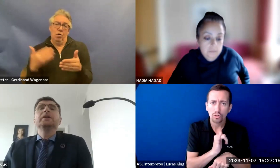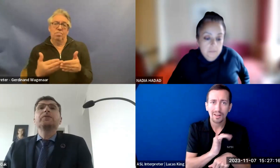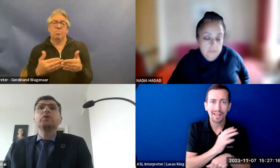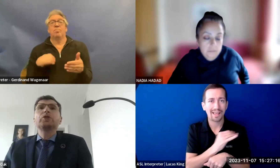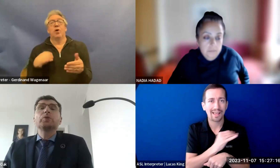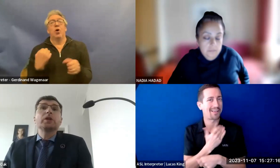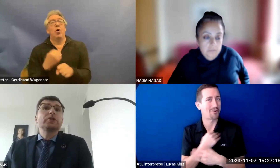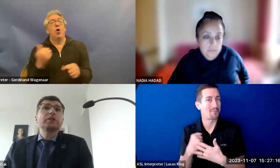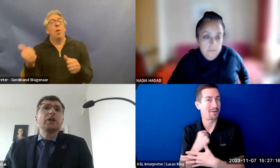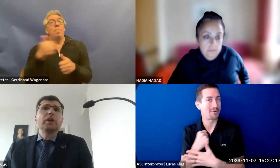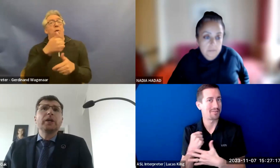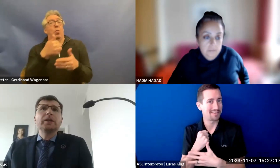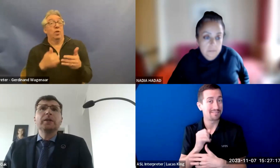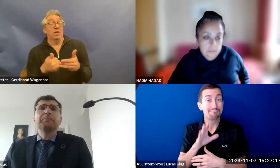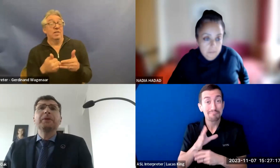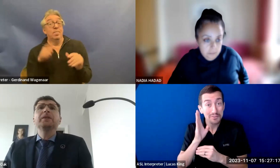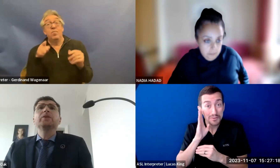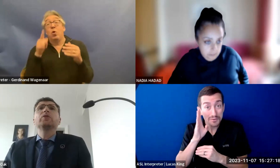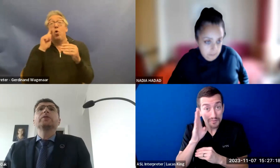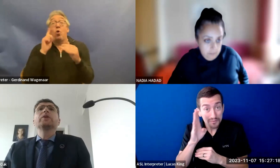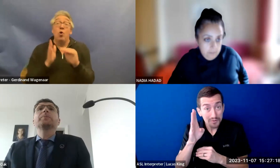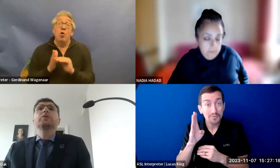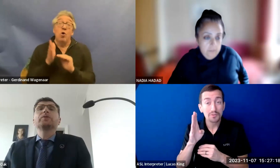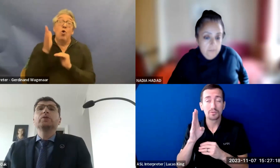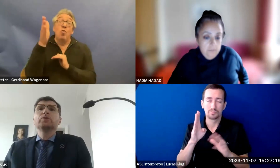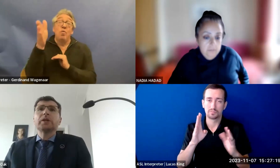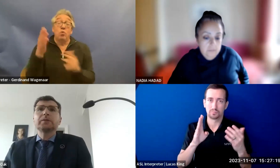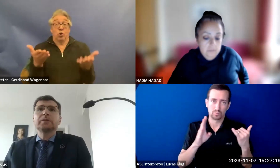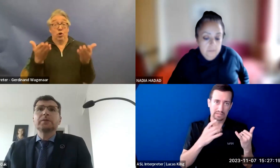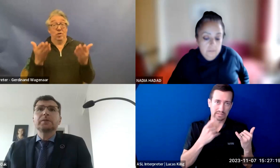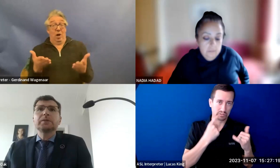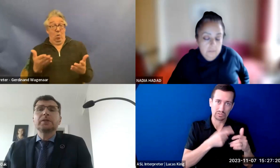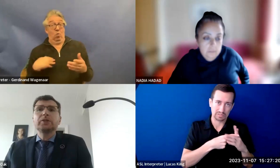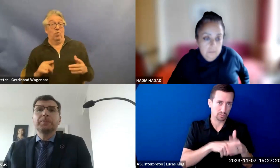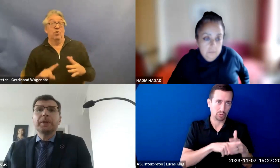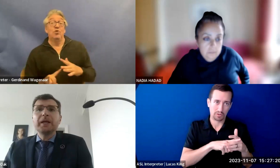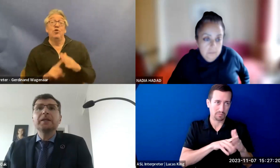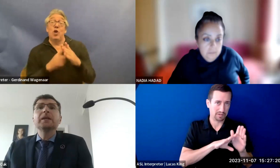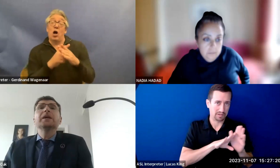In the future, we are at the beginning of developing the new strategic plan.